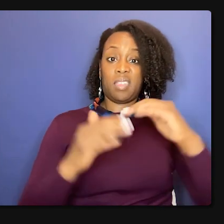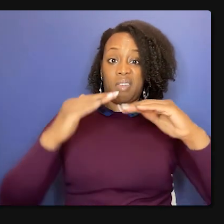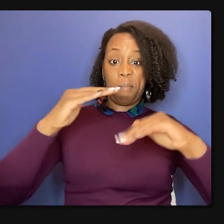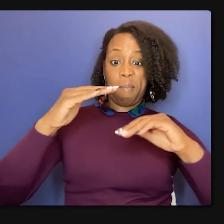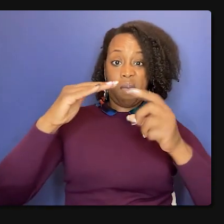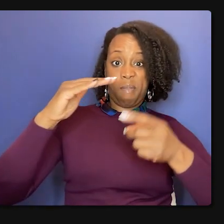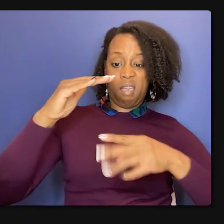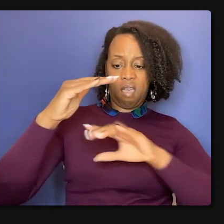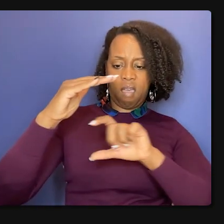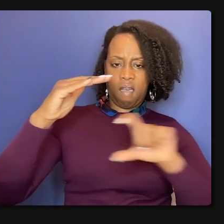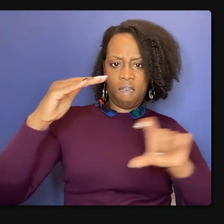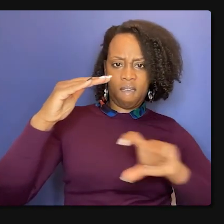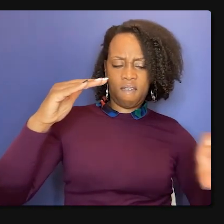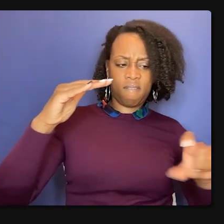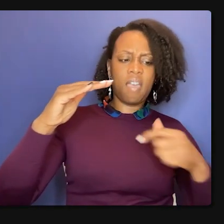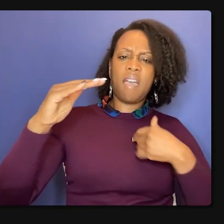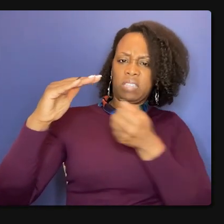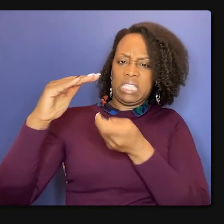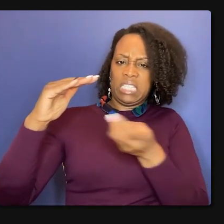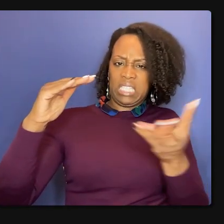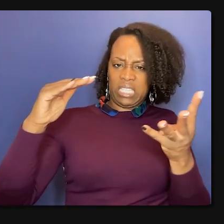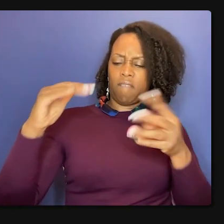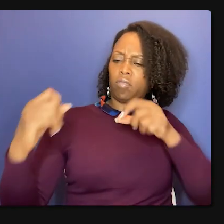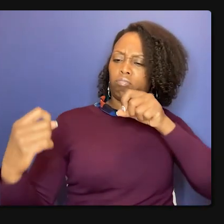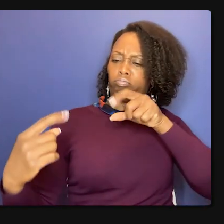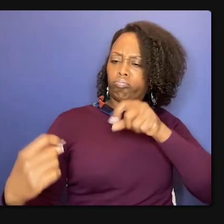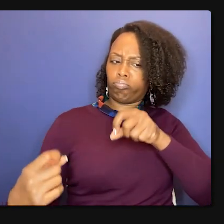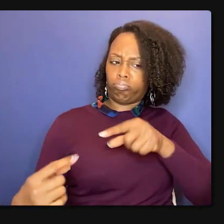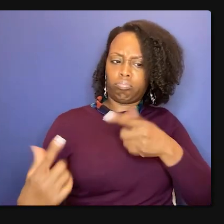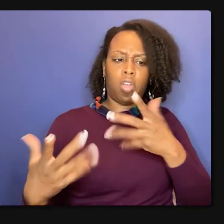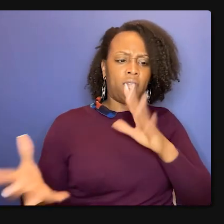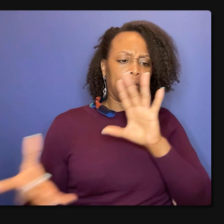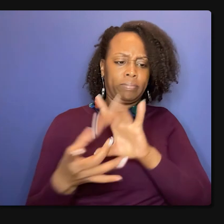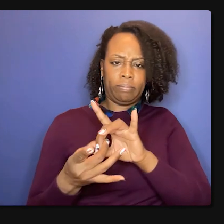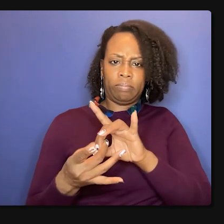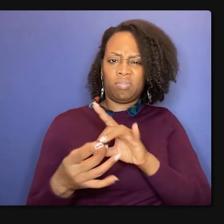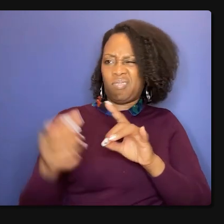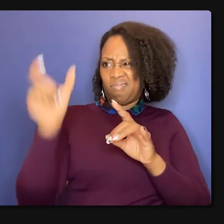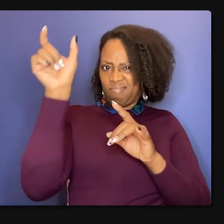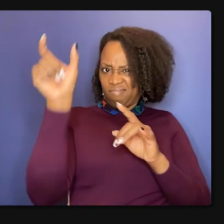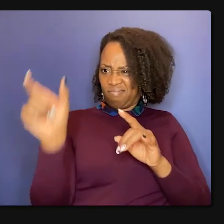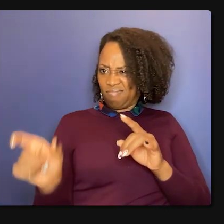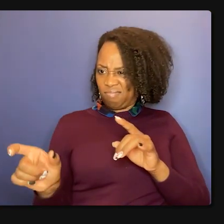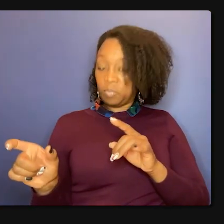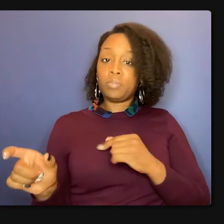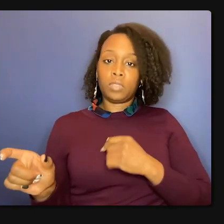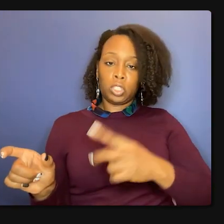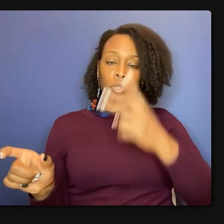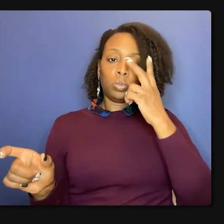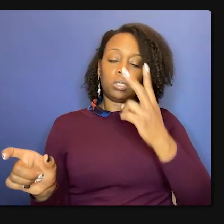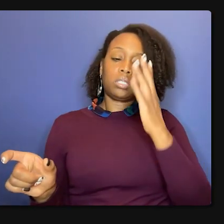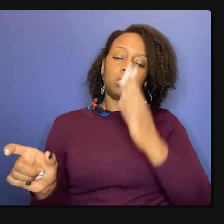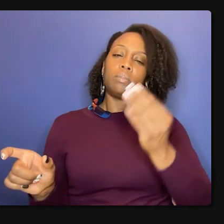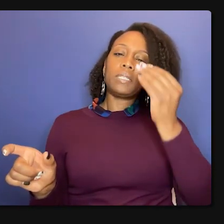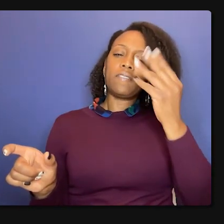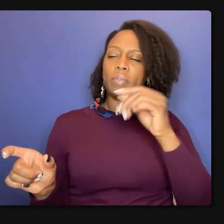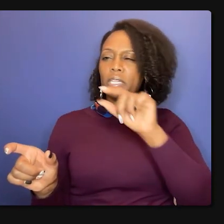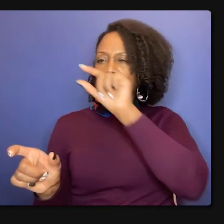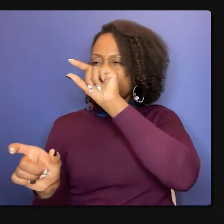I already have several remote consoles I'm connected to. You can see bits of information about each console,